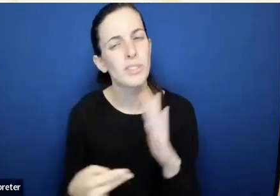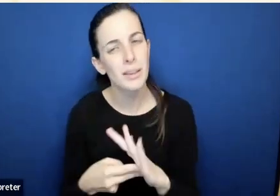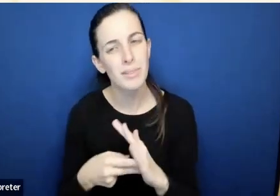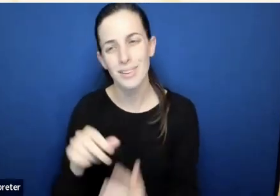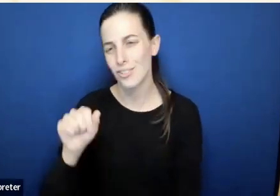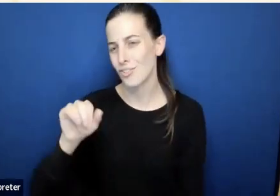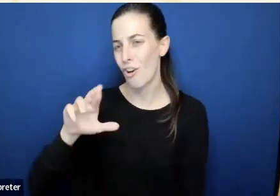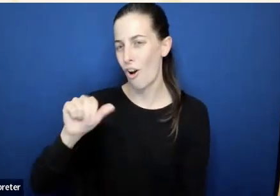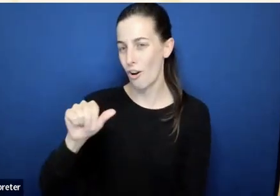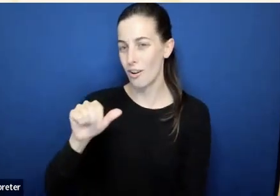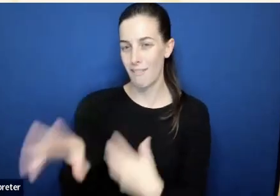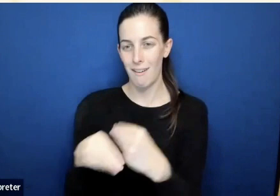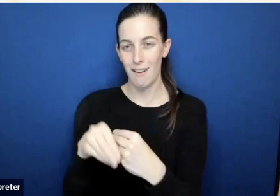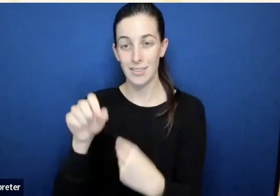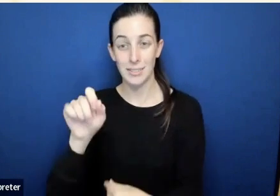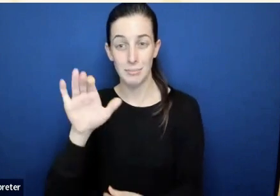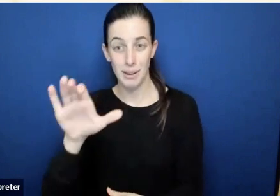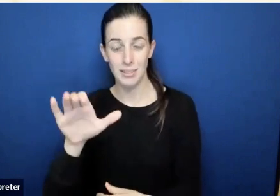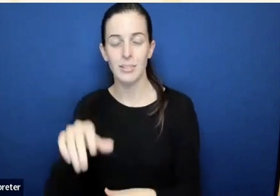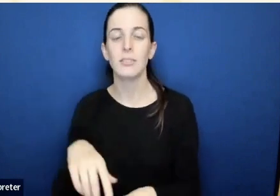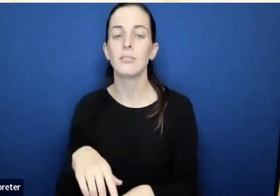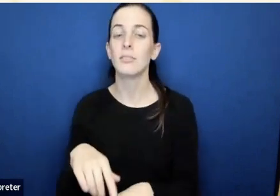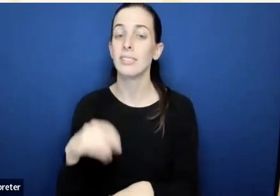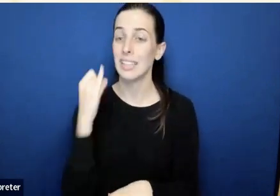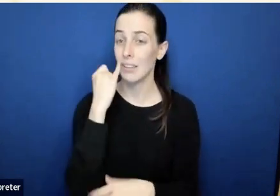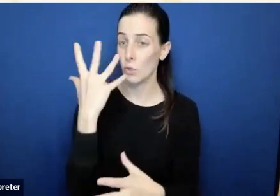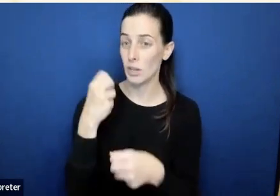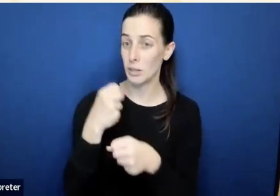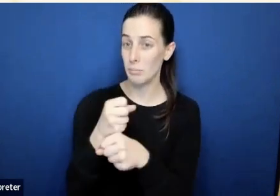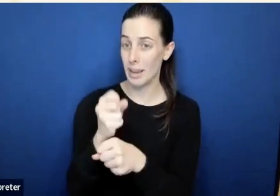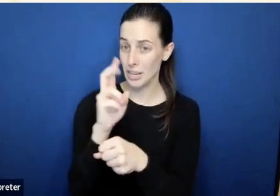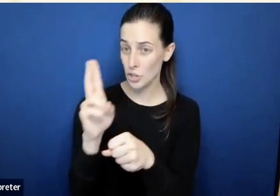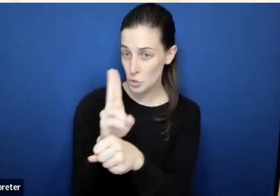To make it navigable and operable, it is the author's responsibility.